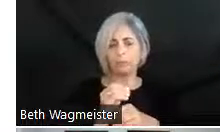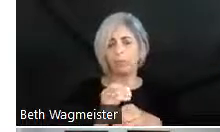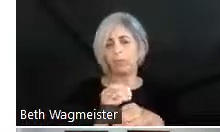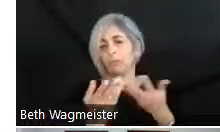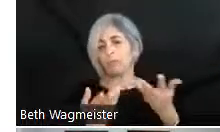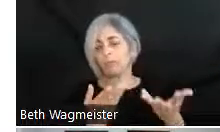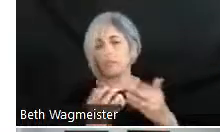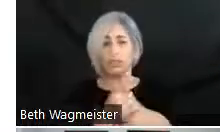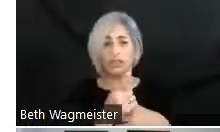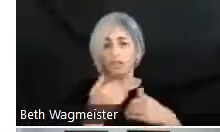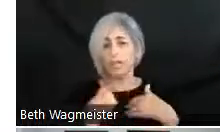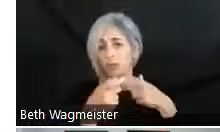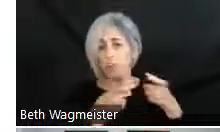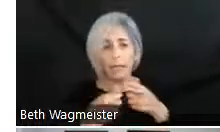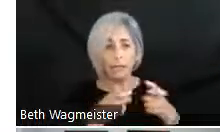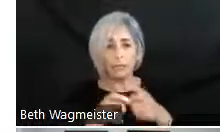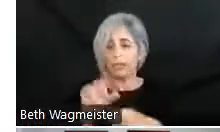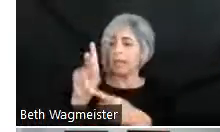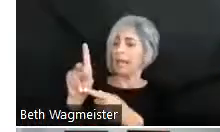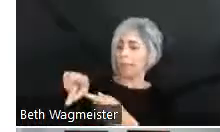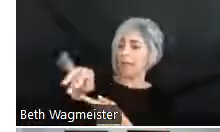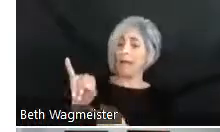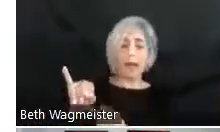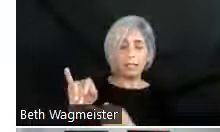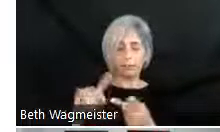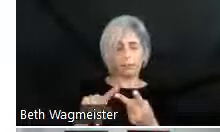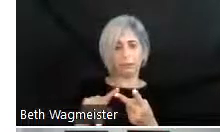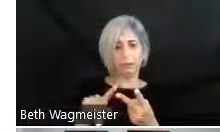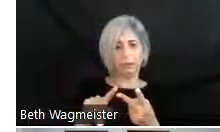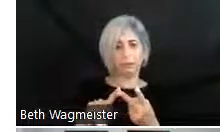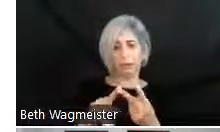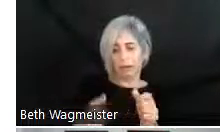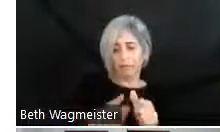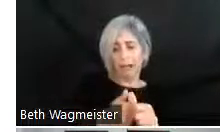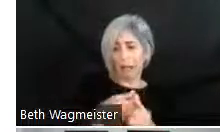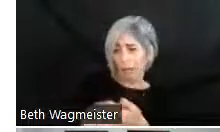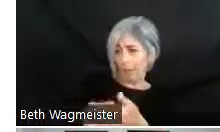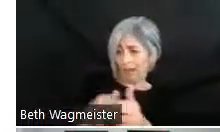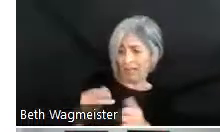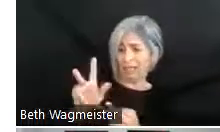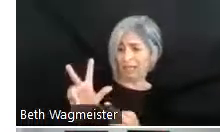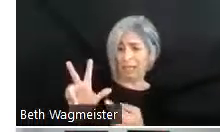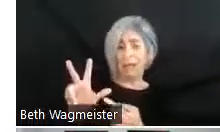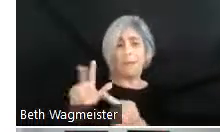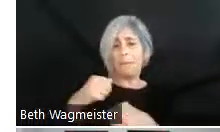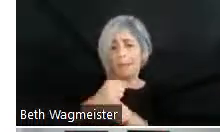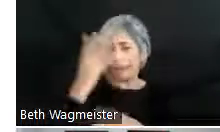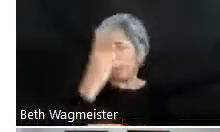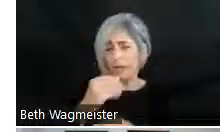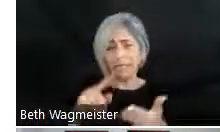has to manage KPIs, follow the money, make it pretty. Strategic alignment, thanks, Grace.